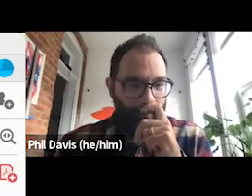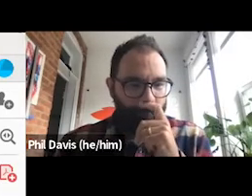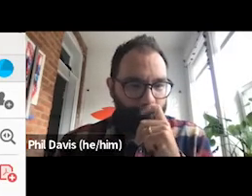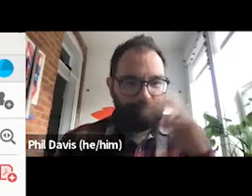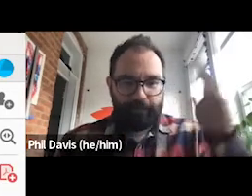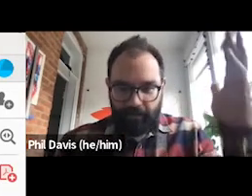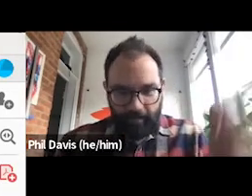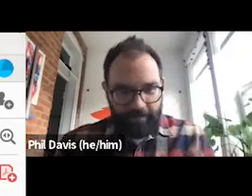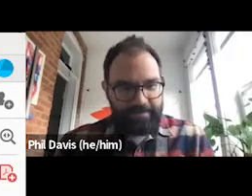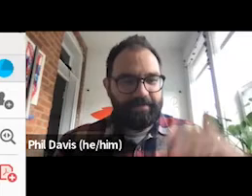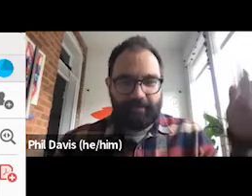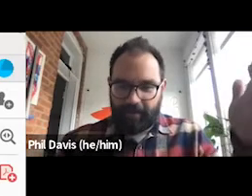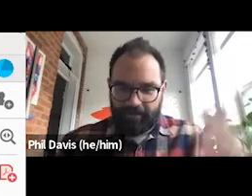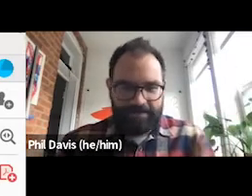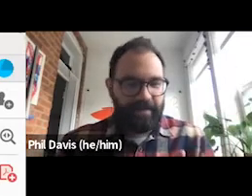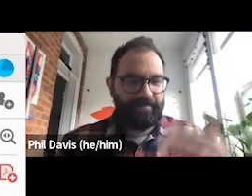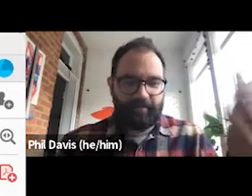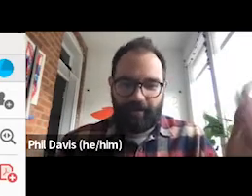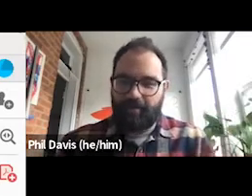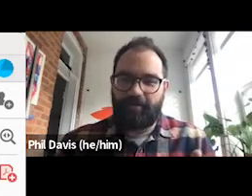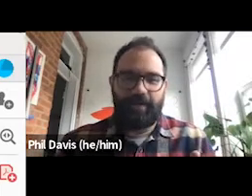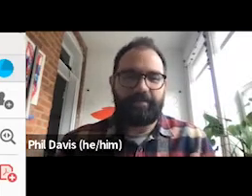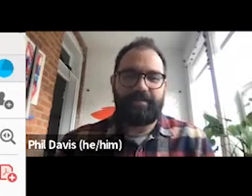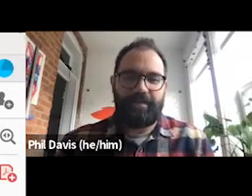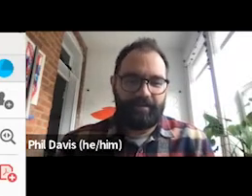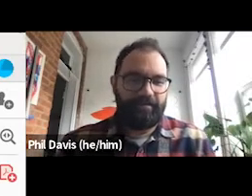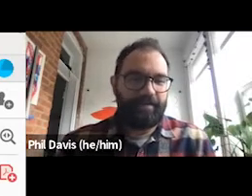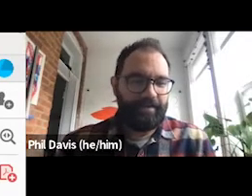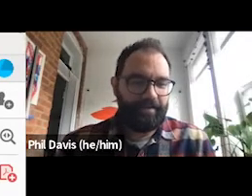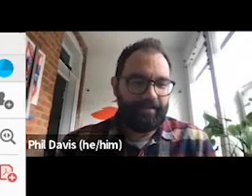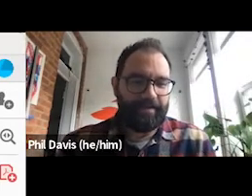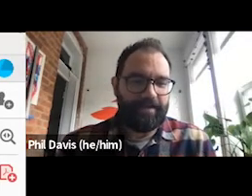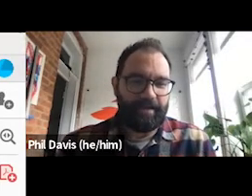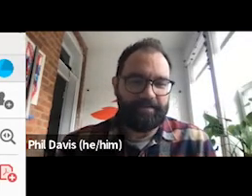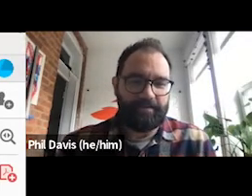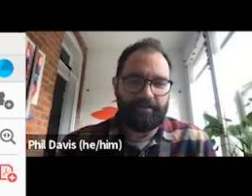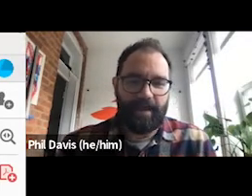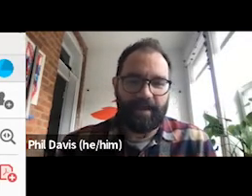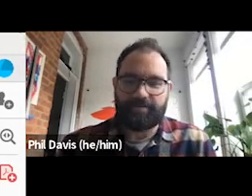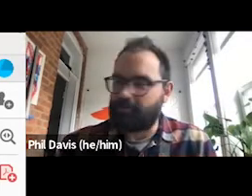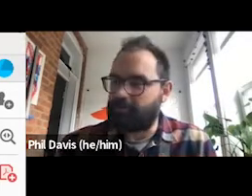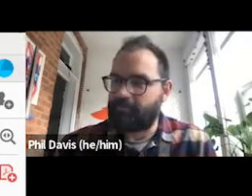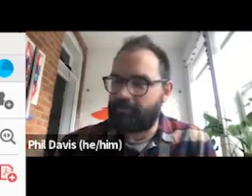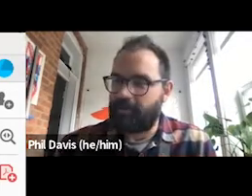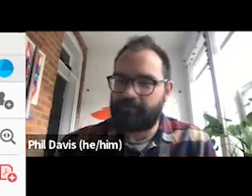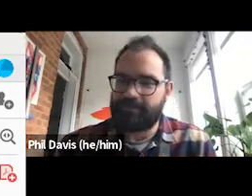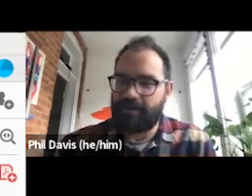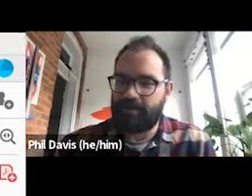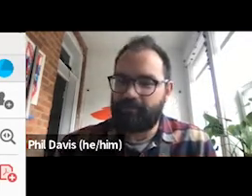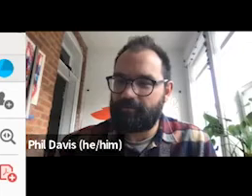All this stuff goes down all the way through until leading up to the actual run of show